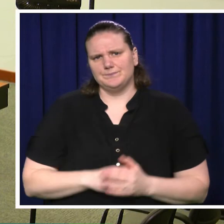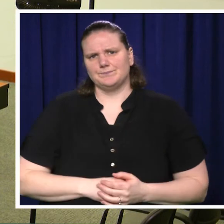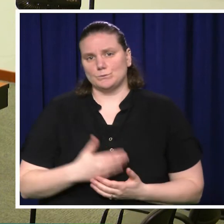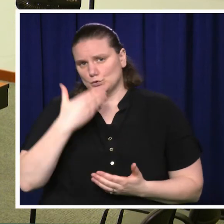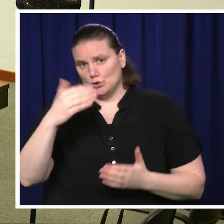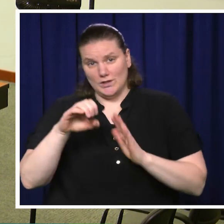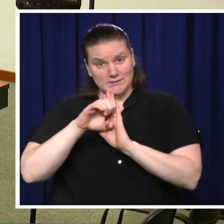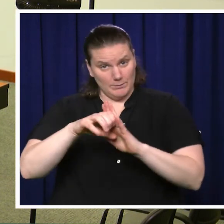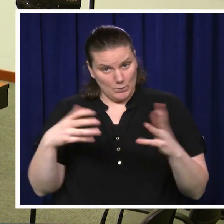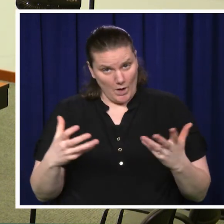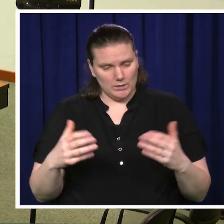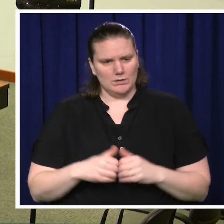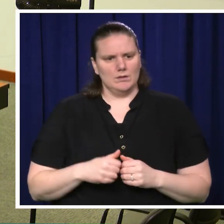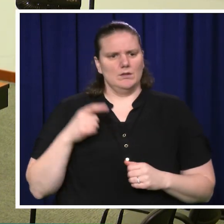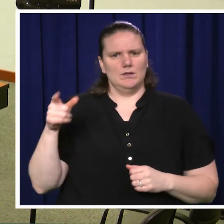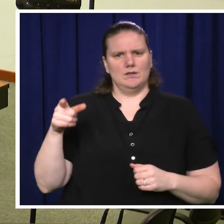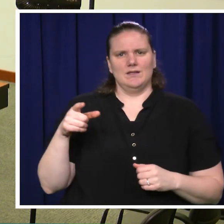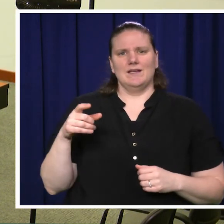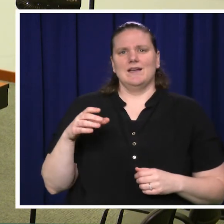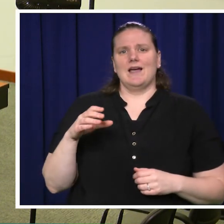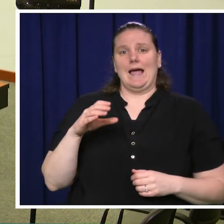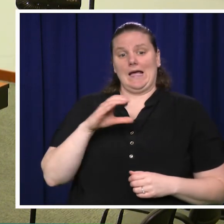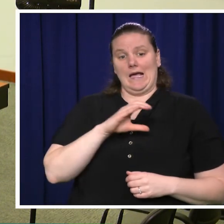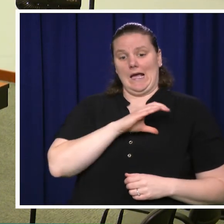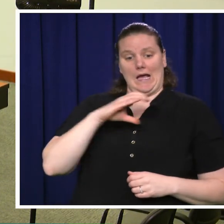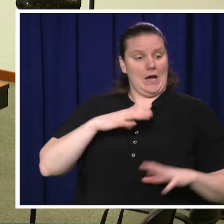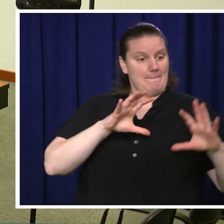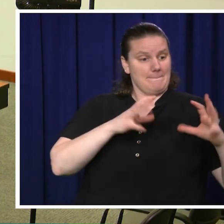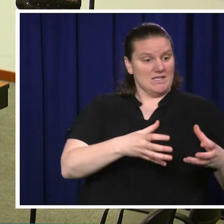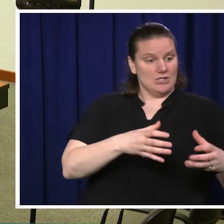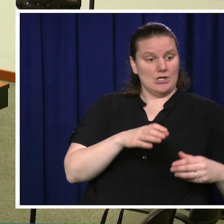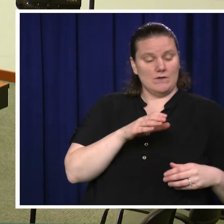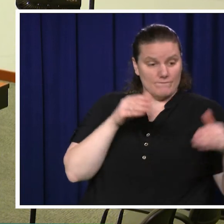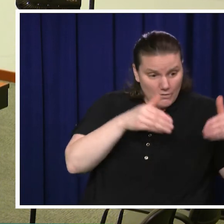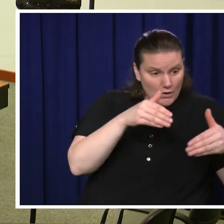better our community. A good example is how the Commission on Aging switched